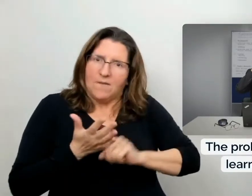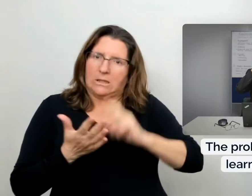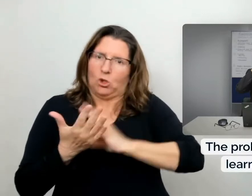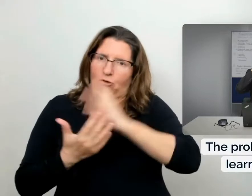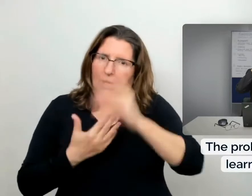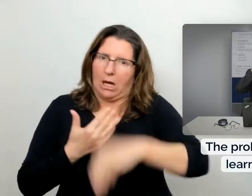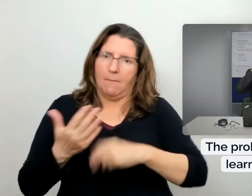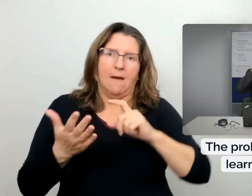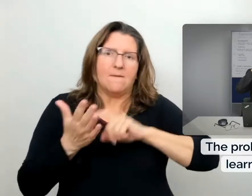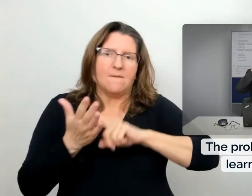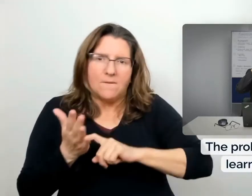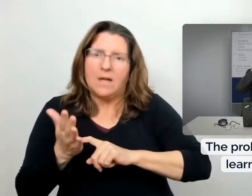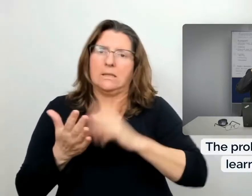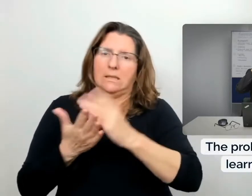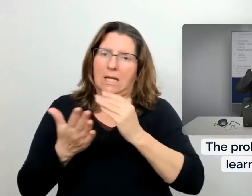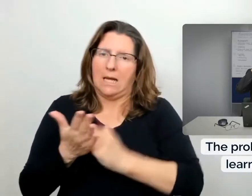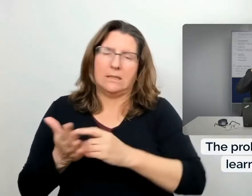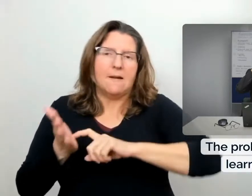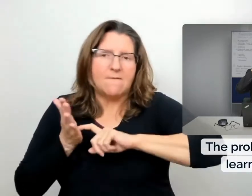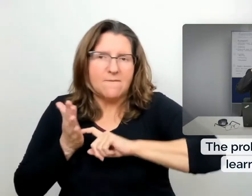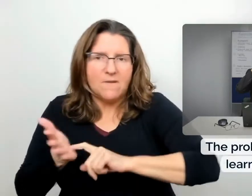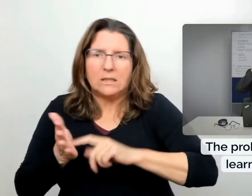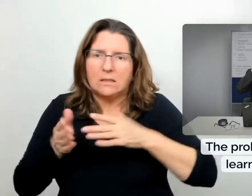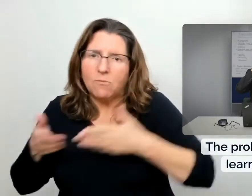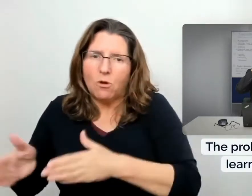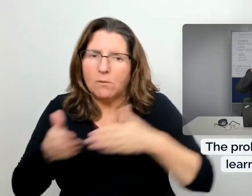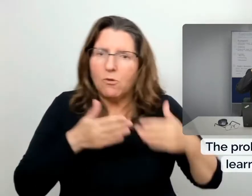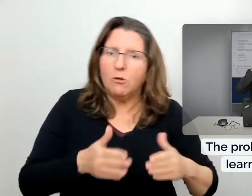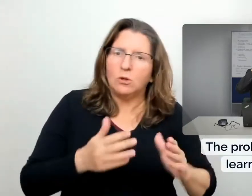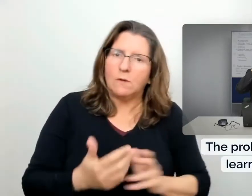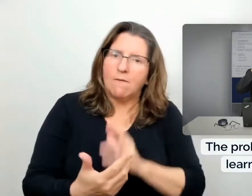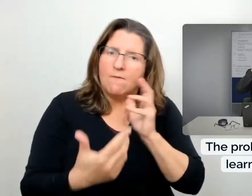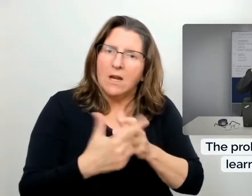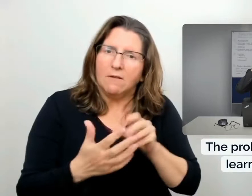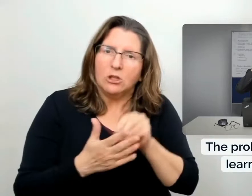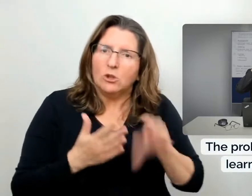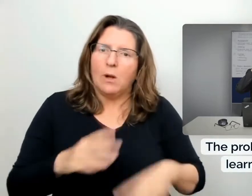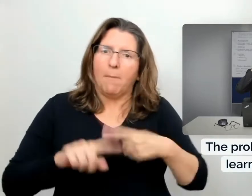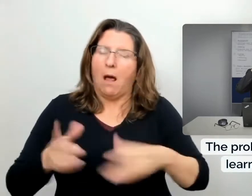We tried to fix the curriculum, fix the lessons, and fix the strategies to meet the needs of the students.